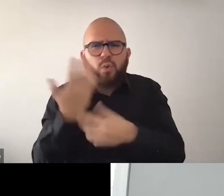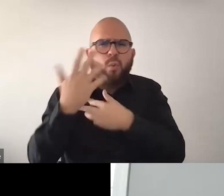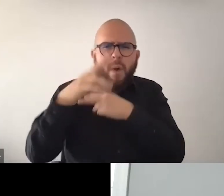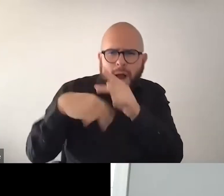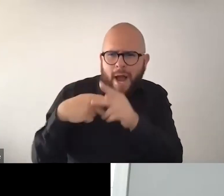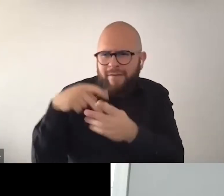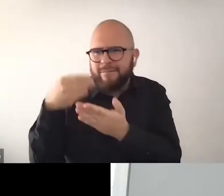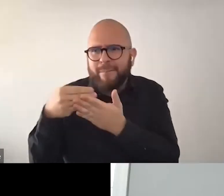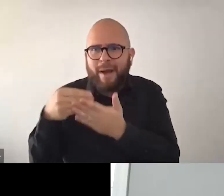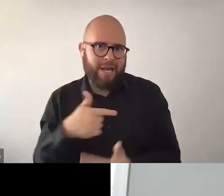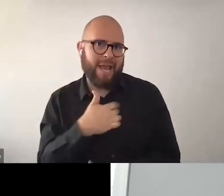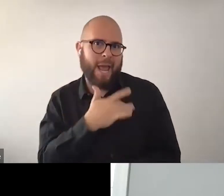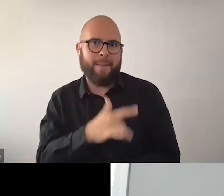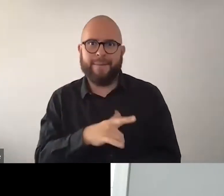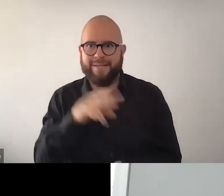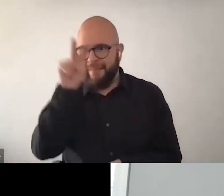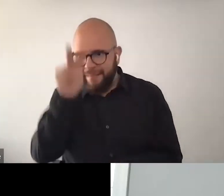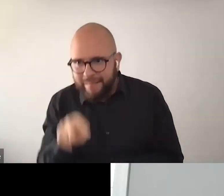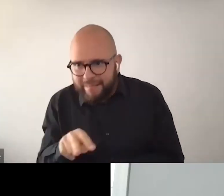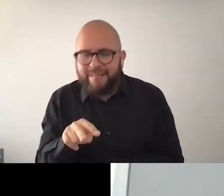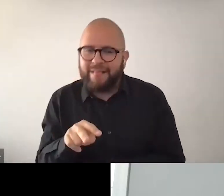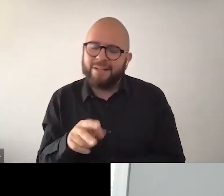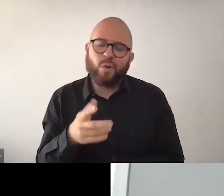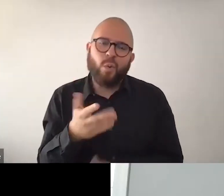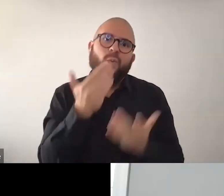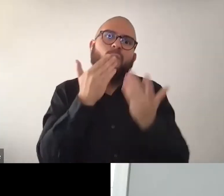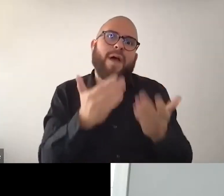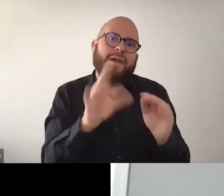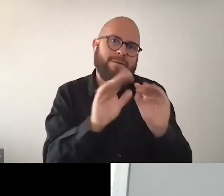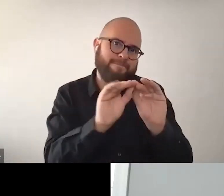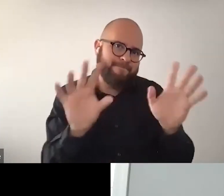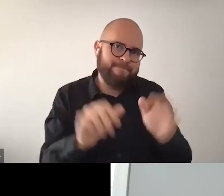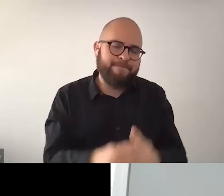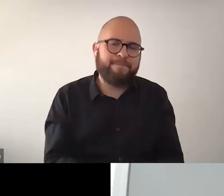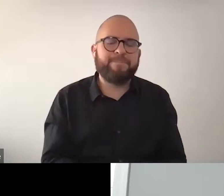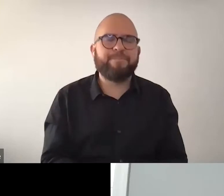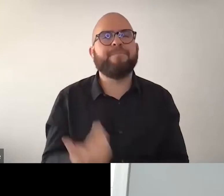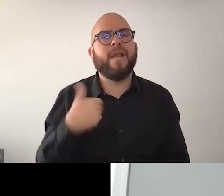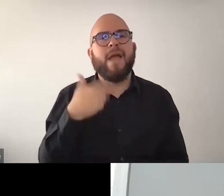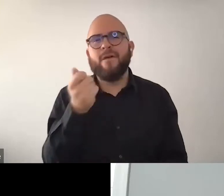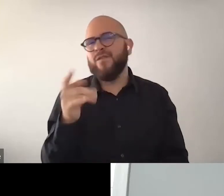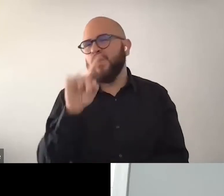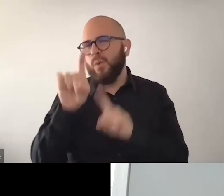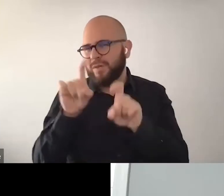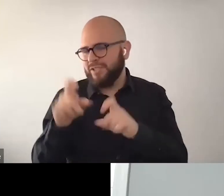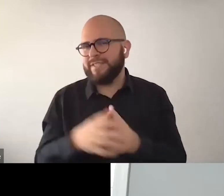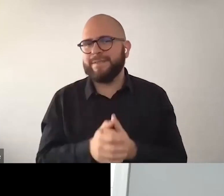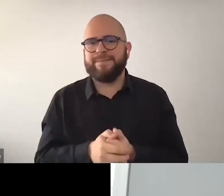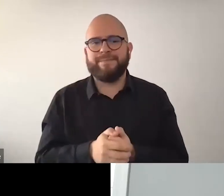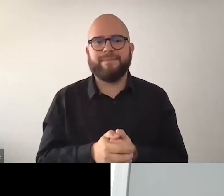Have some questions from members for you. Sure. First up, is the price listed for Wild Spot